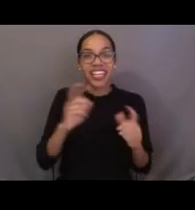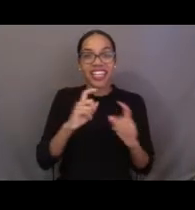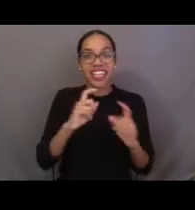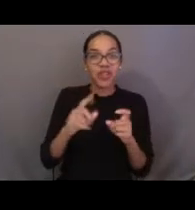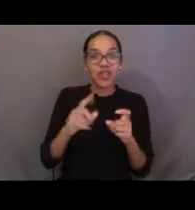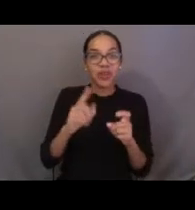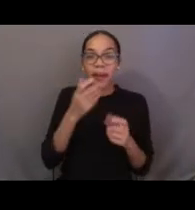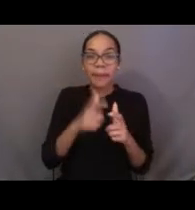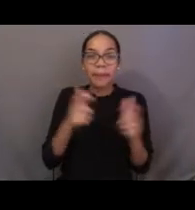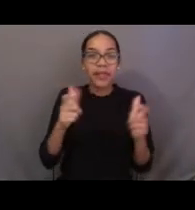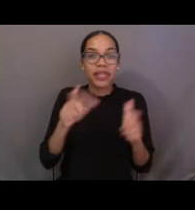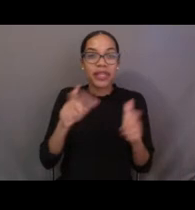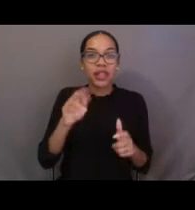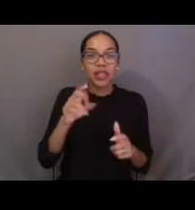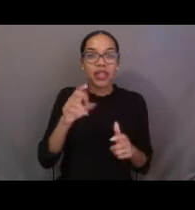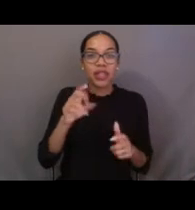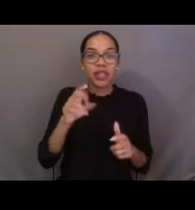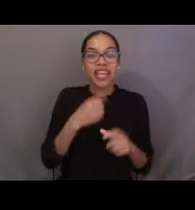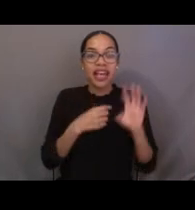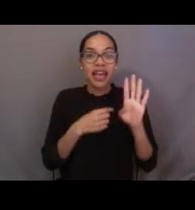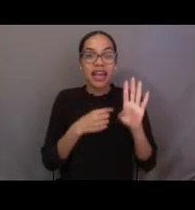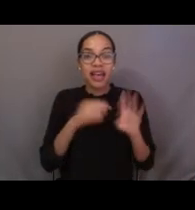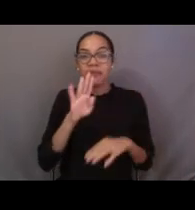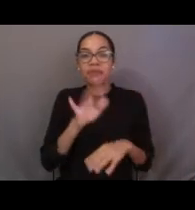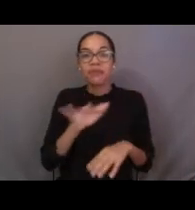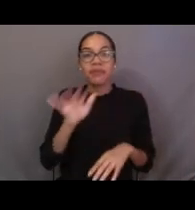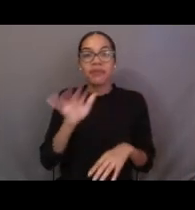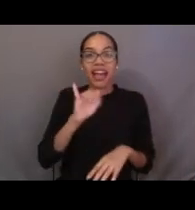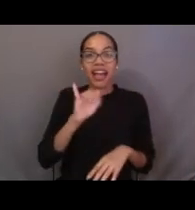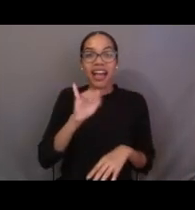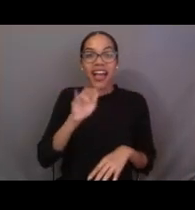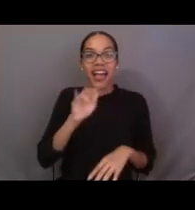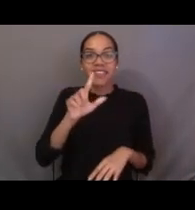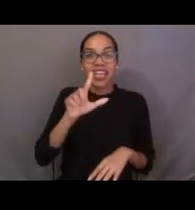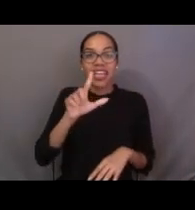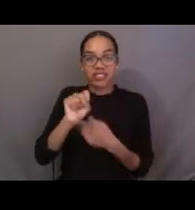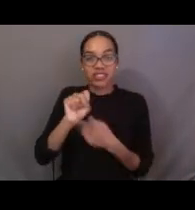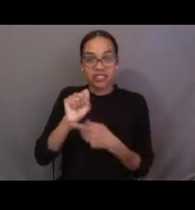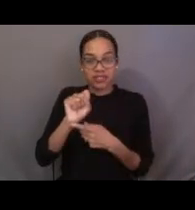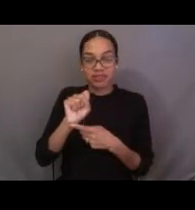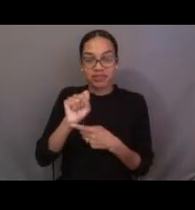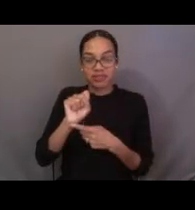they're called bivalves. So what oysters, clams, scallops and mussels have in common?